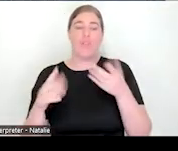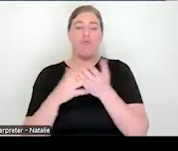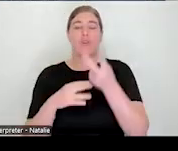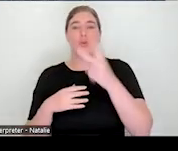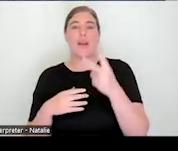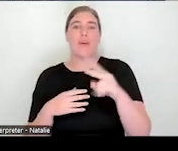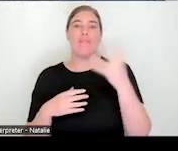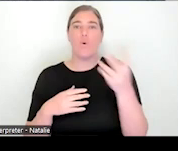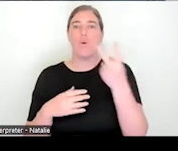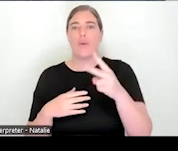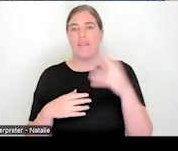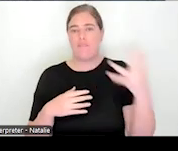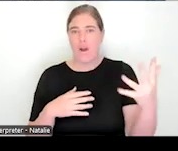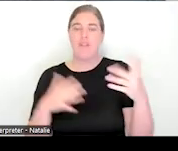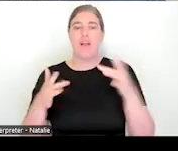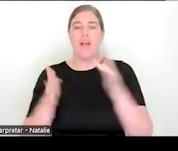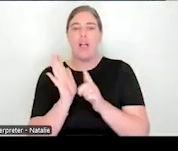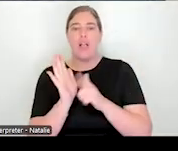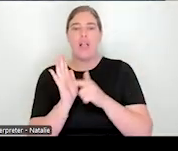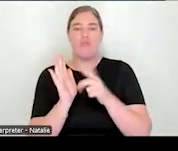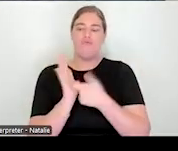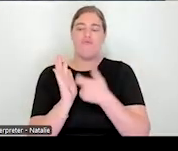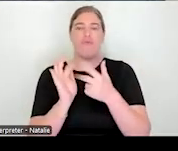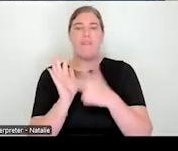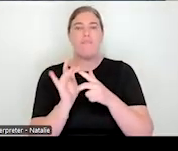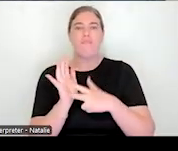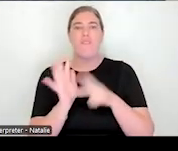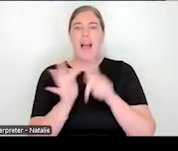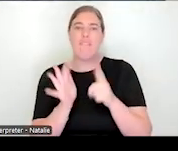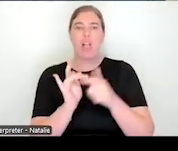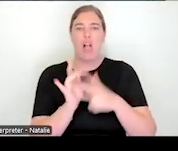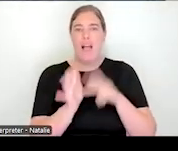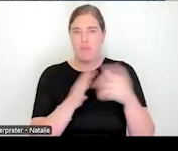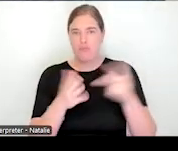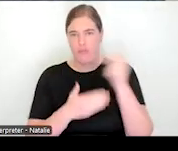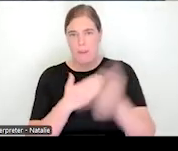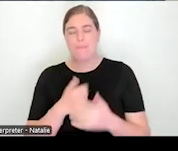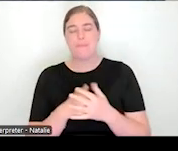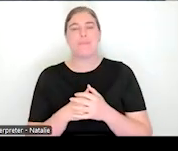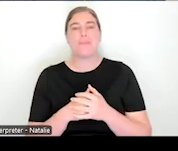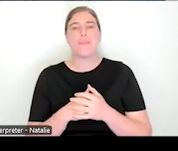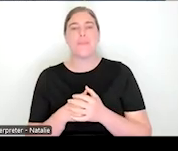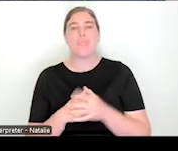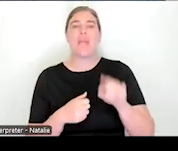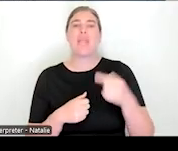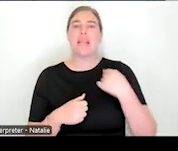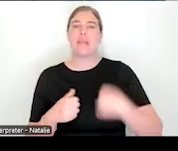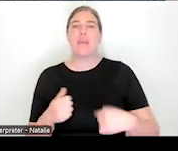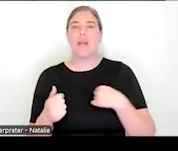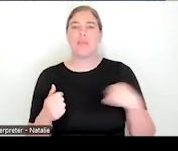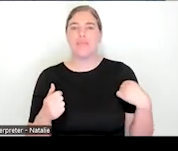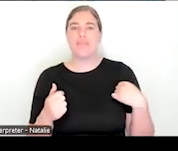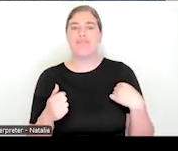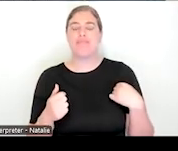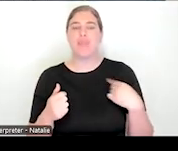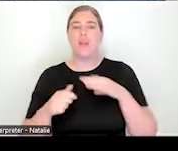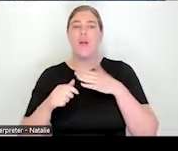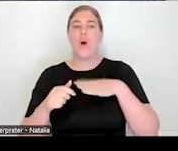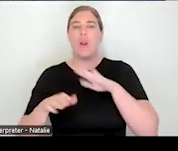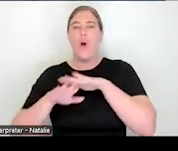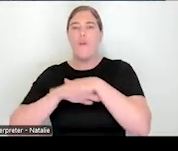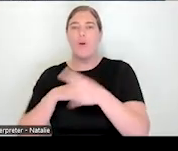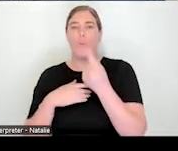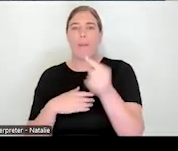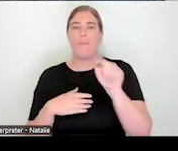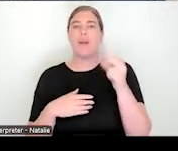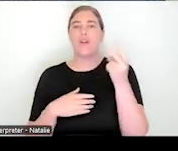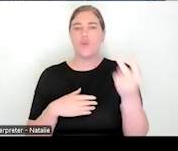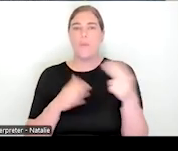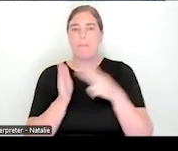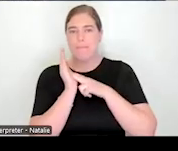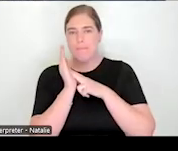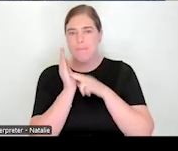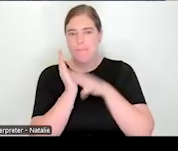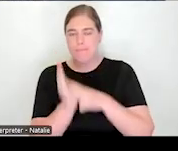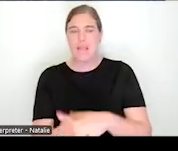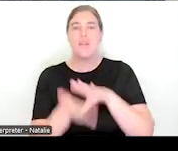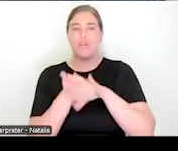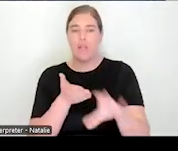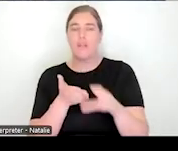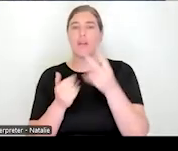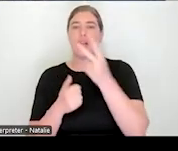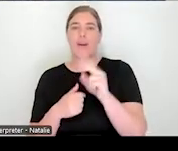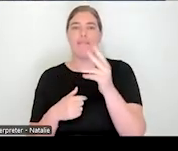Revive Live program. This commitment is that over $1.2 million of the 2024/25 grants program